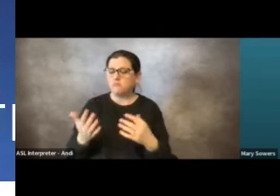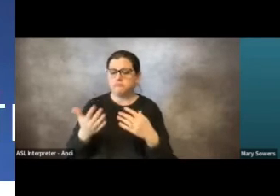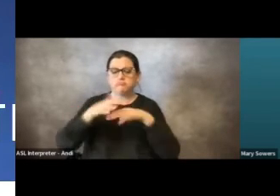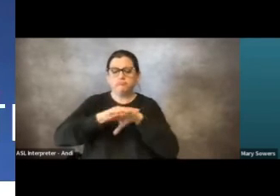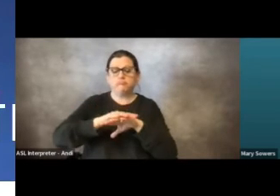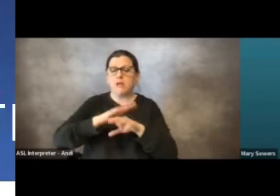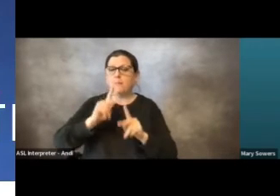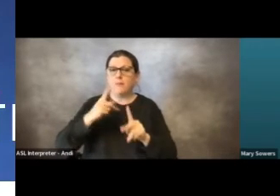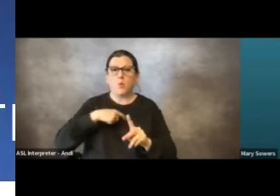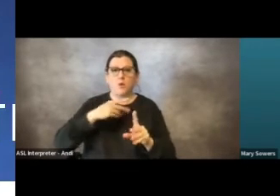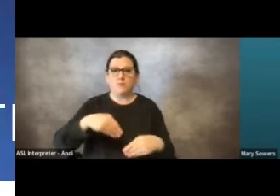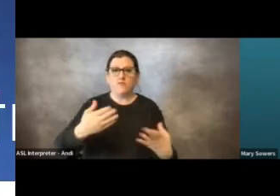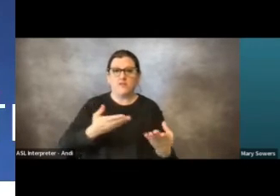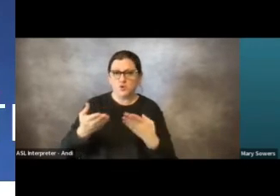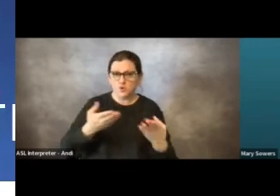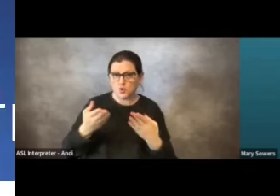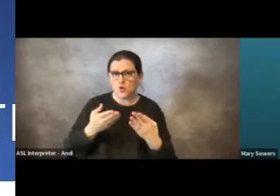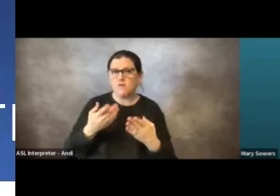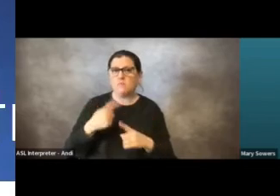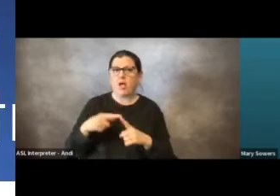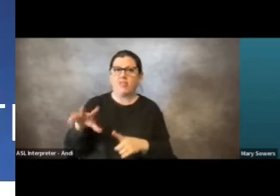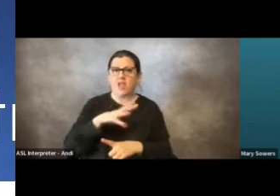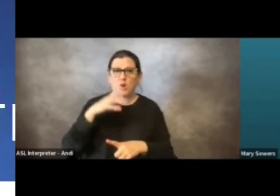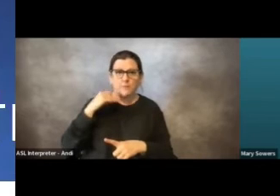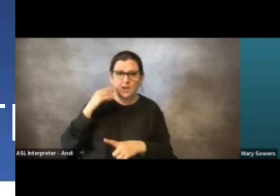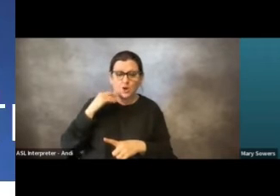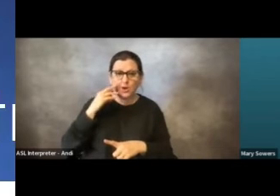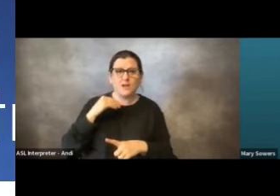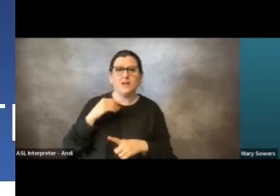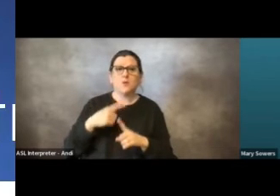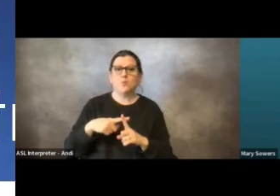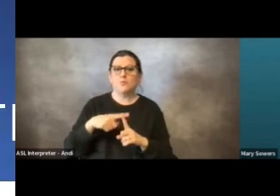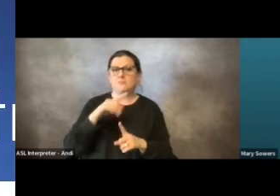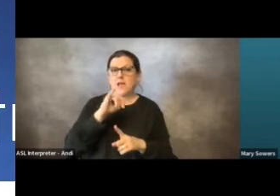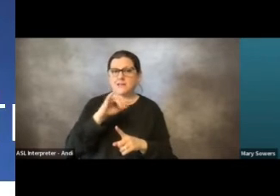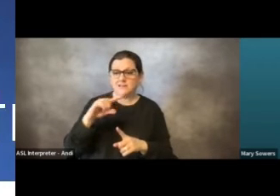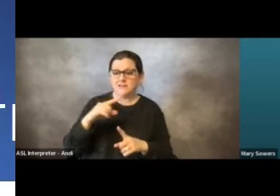the experiences of care for individuals with brain injury and intellectual developmental disabilities, or other cognitive